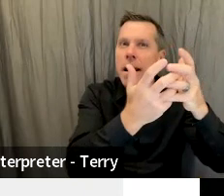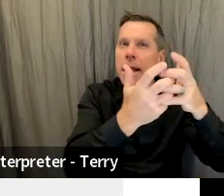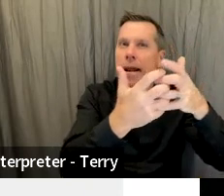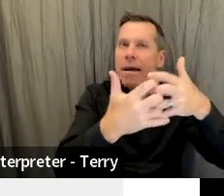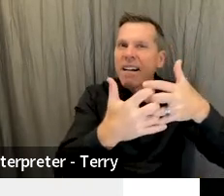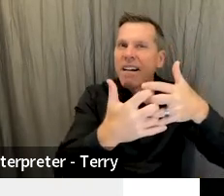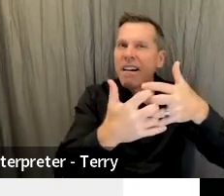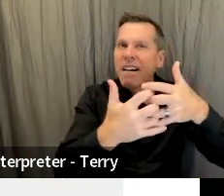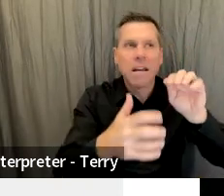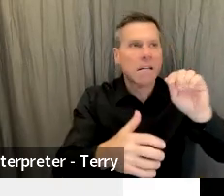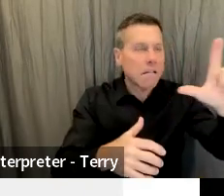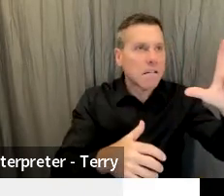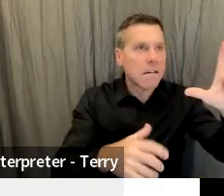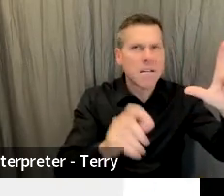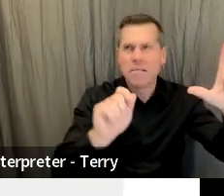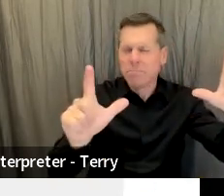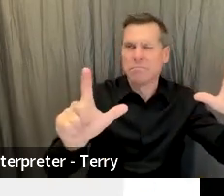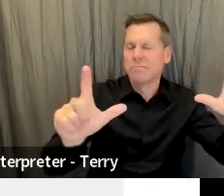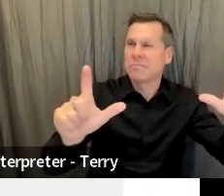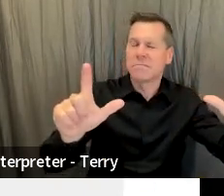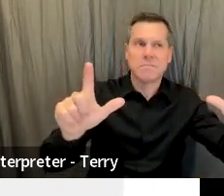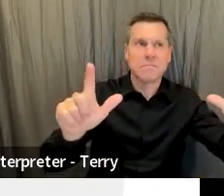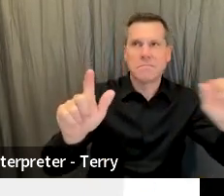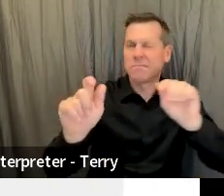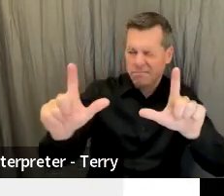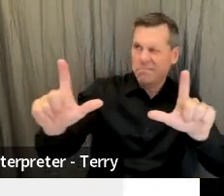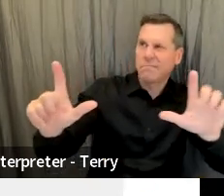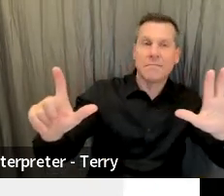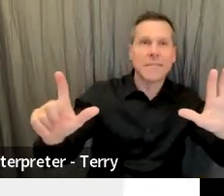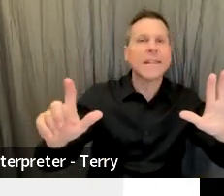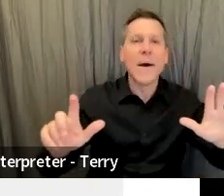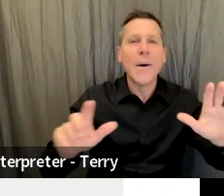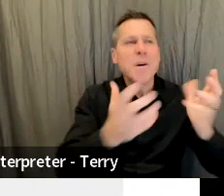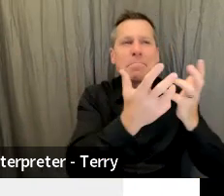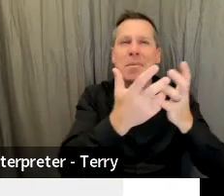and that actually takes us to our next topic, which was the creation